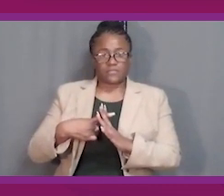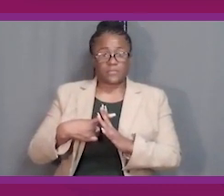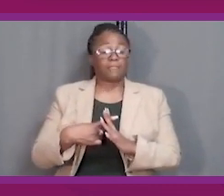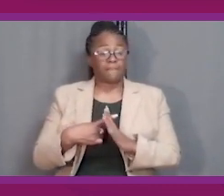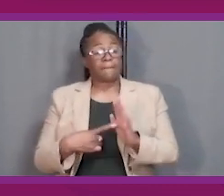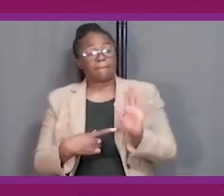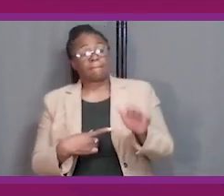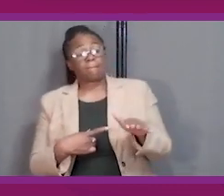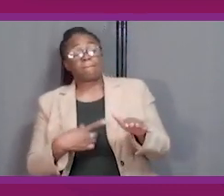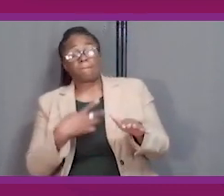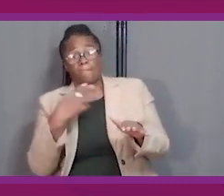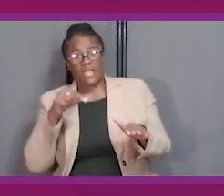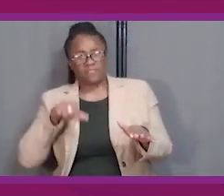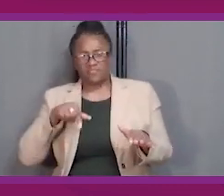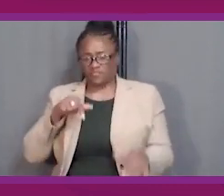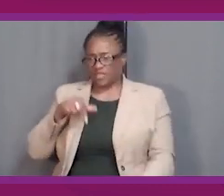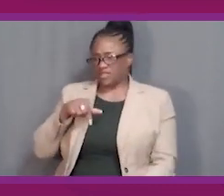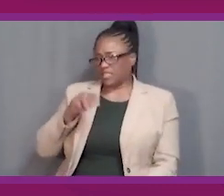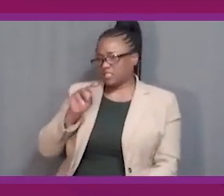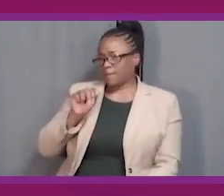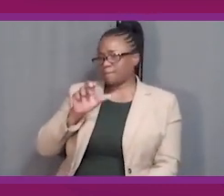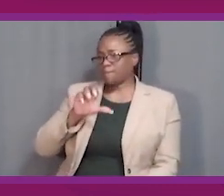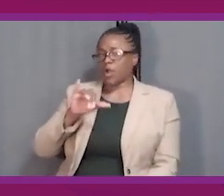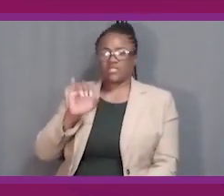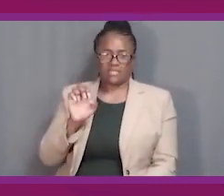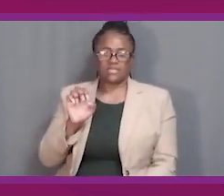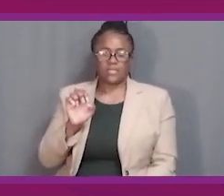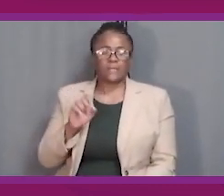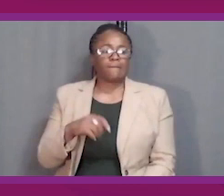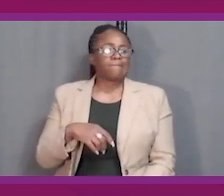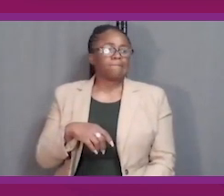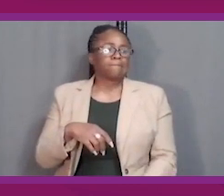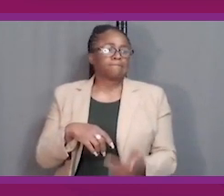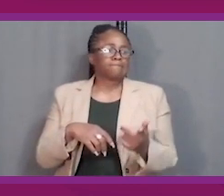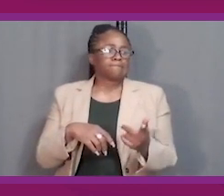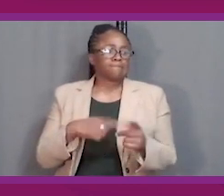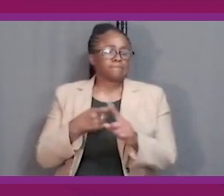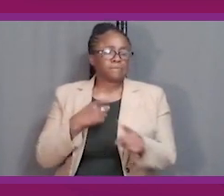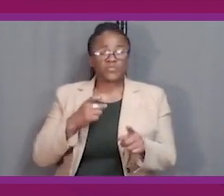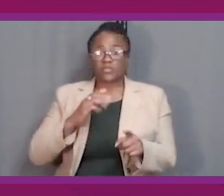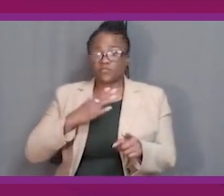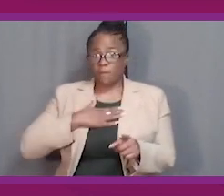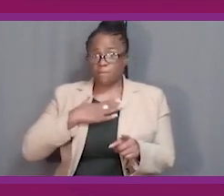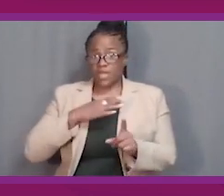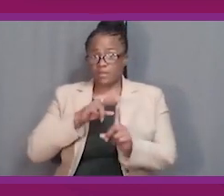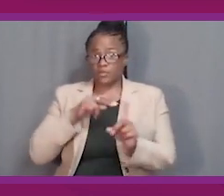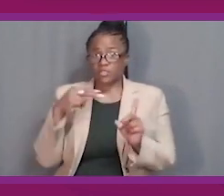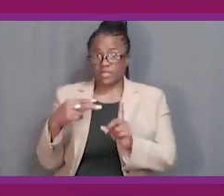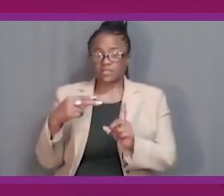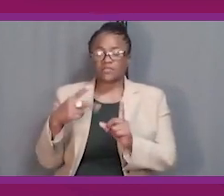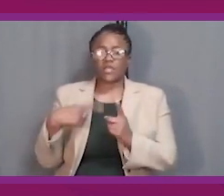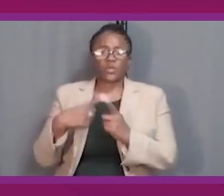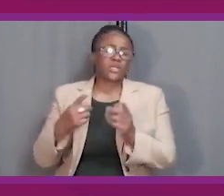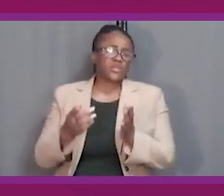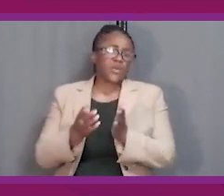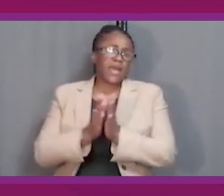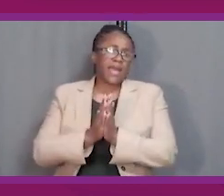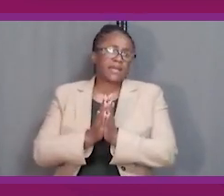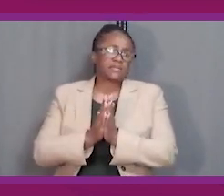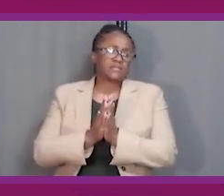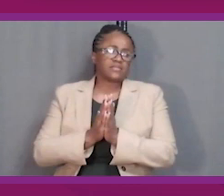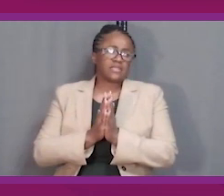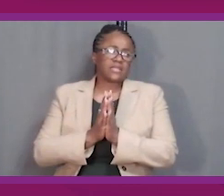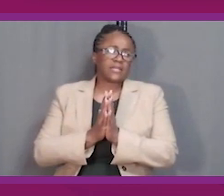from my perspective, when you asked how do we move to a global